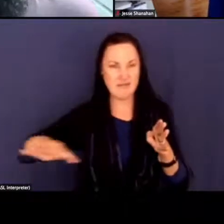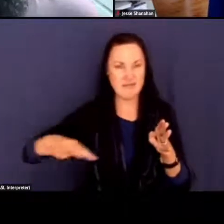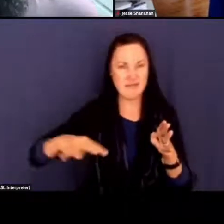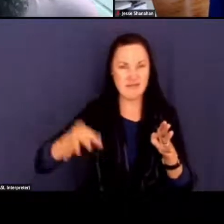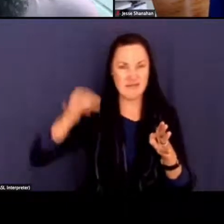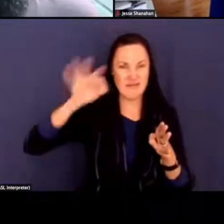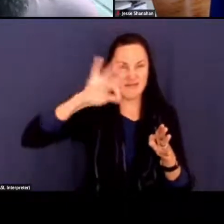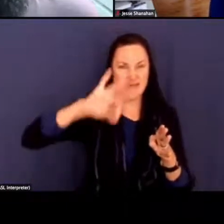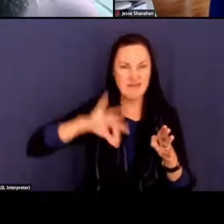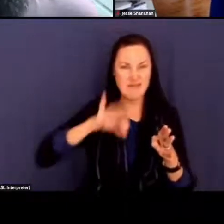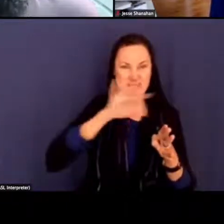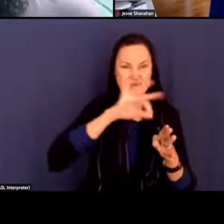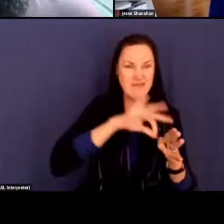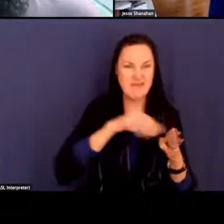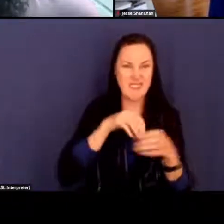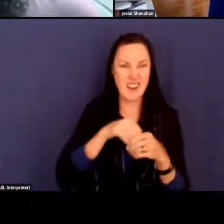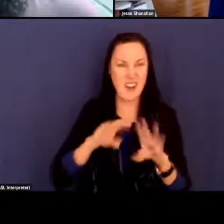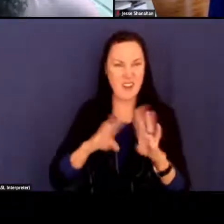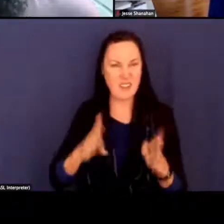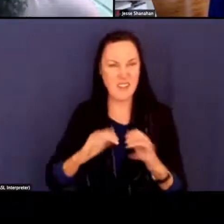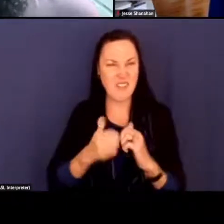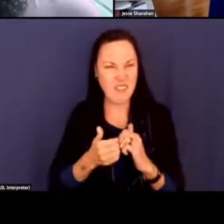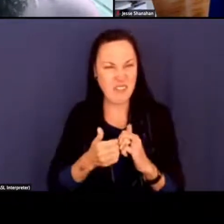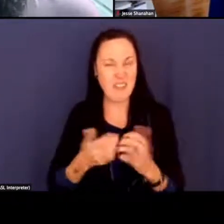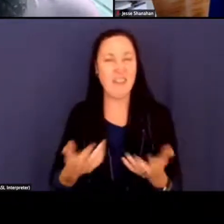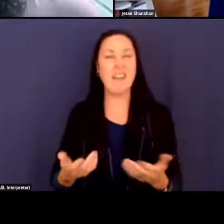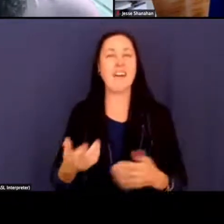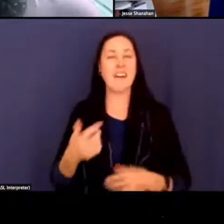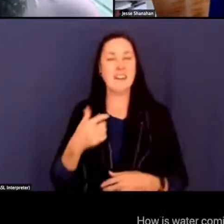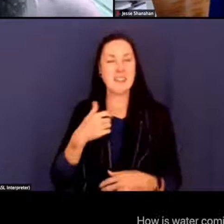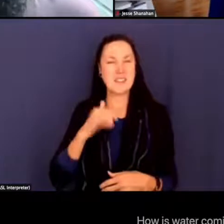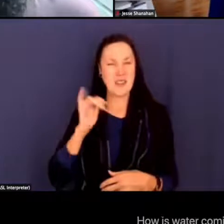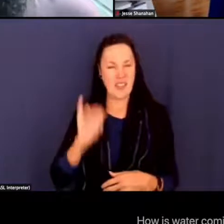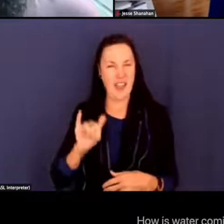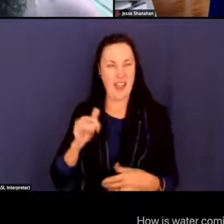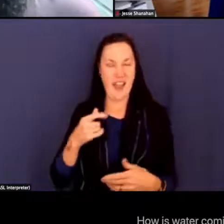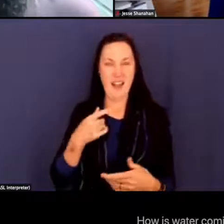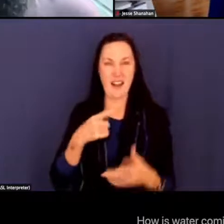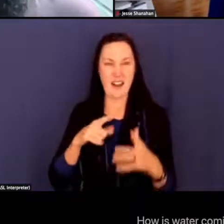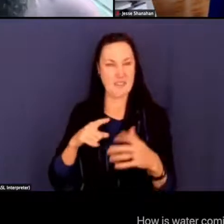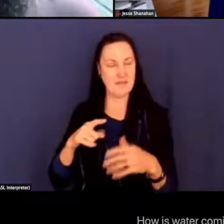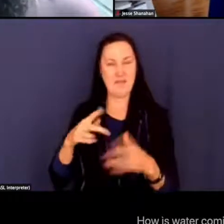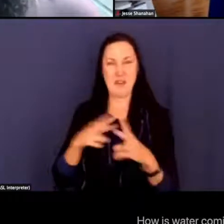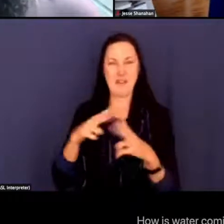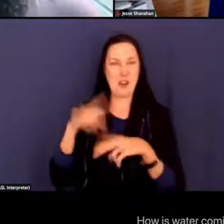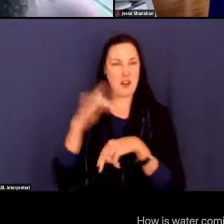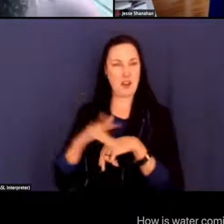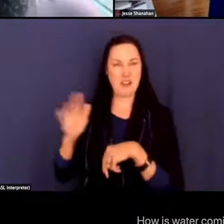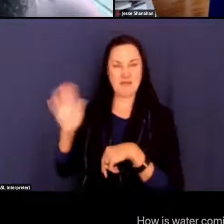connectors and really these fundamental concepts got me really excited about science in general.